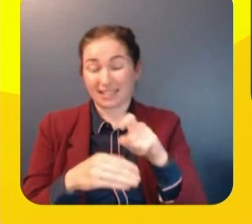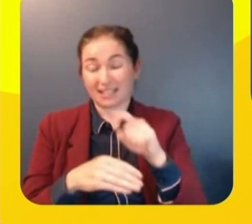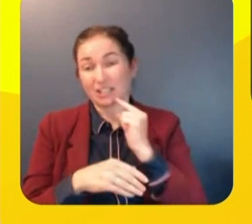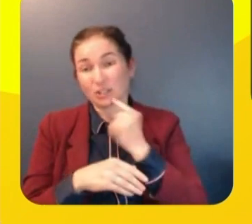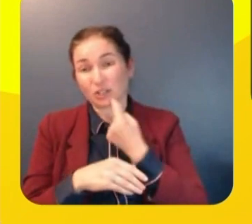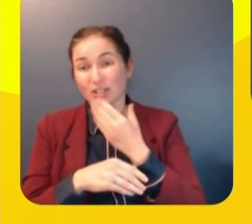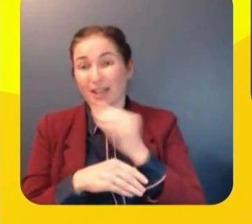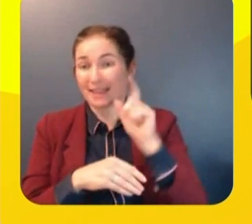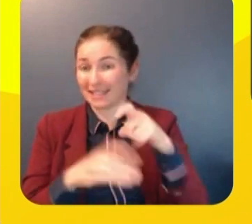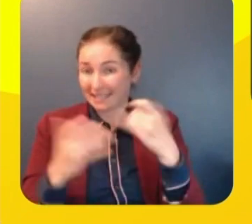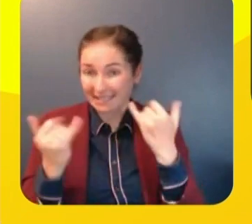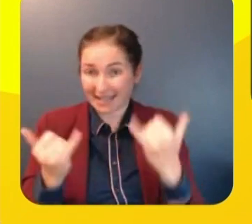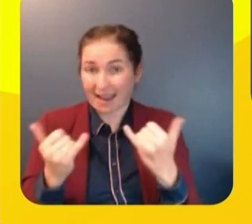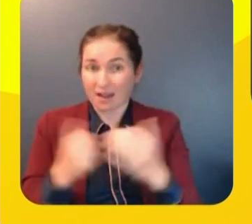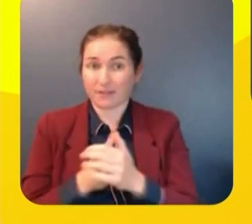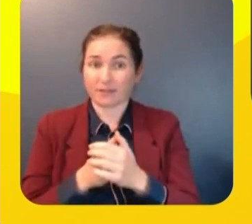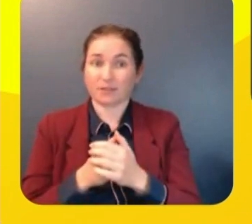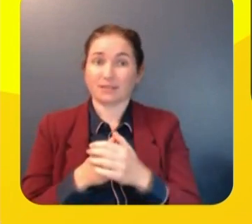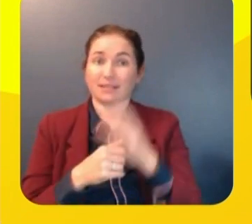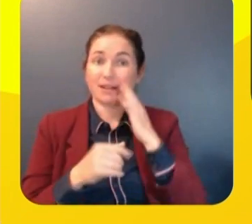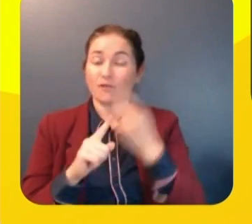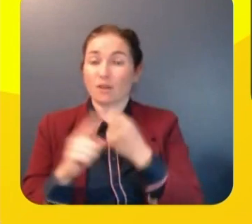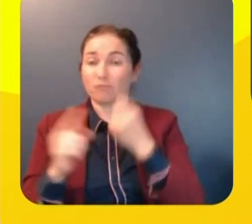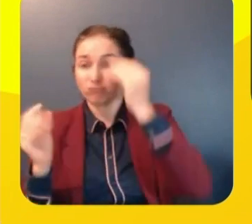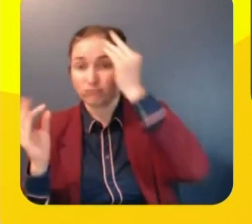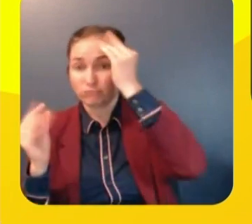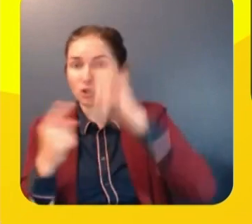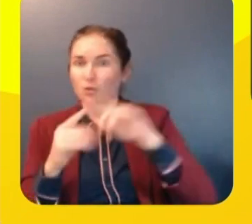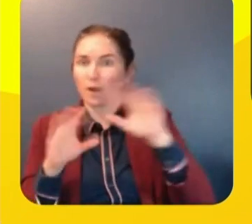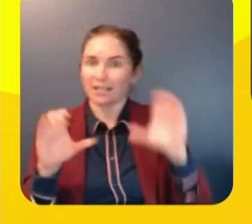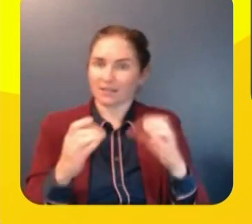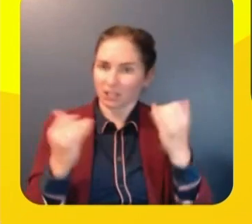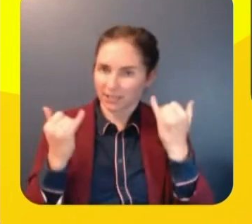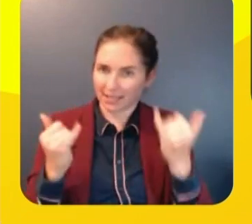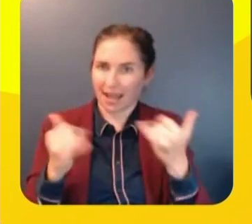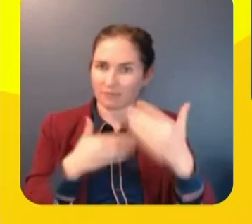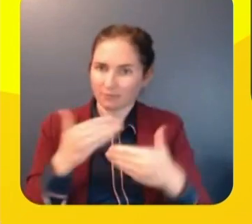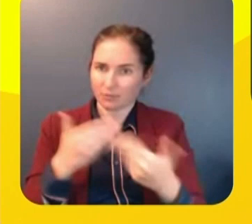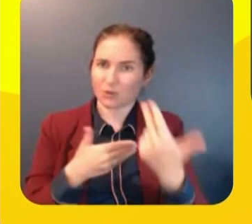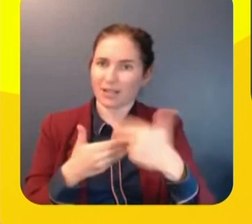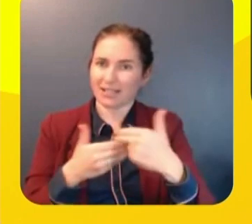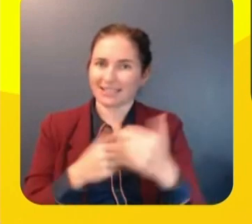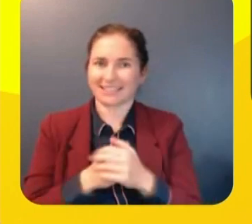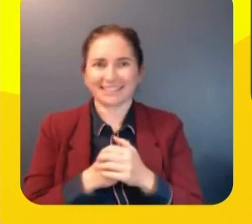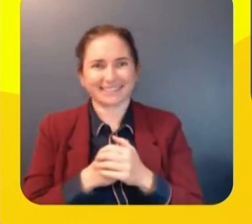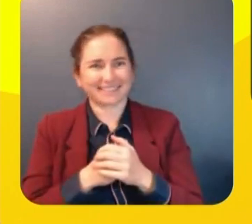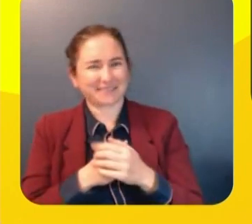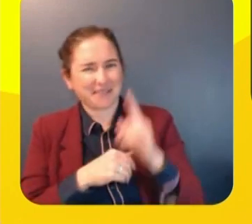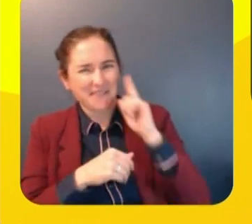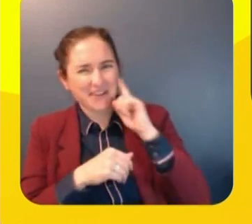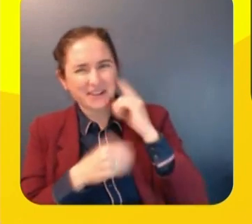We are moving from ideation to activation right now. Join us. So you've heard what Bish has to say.